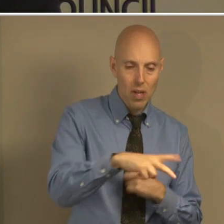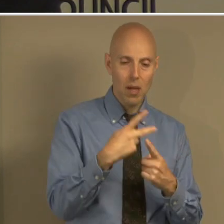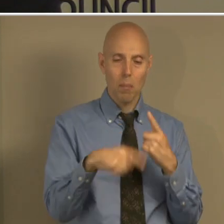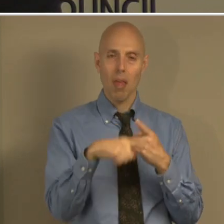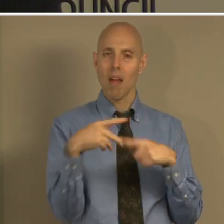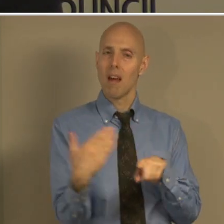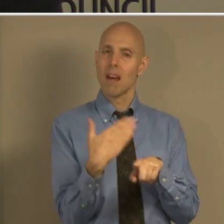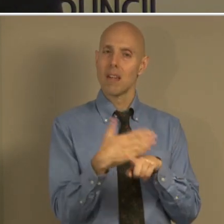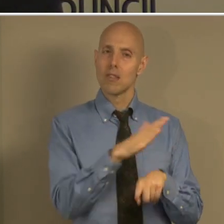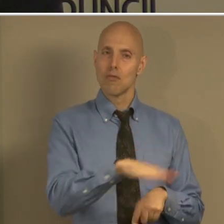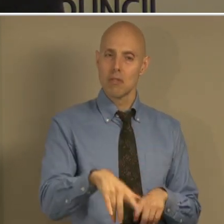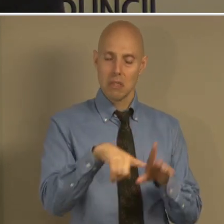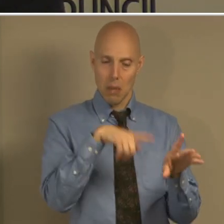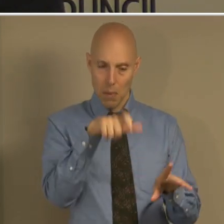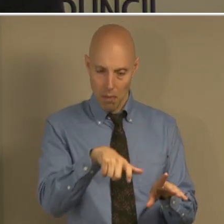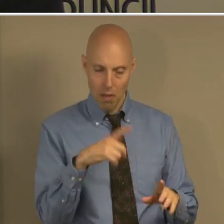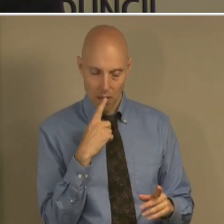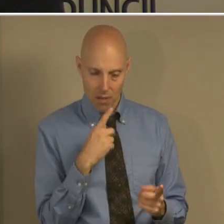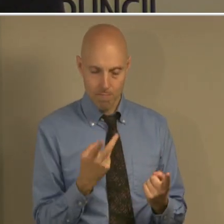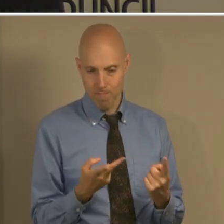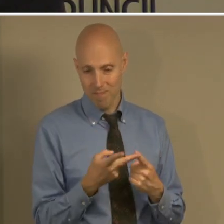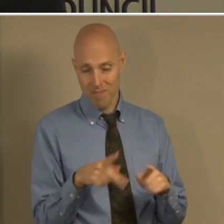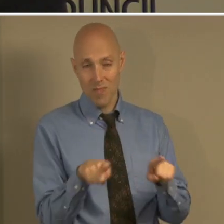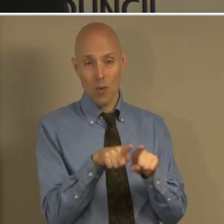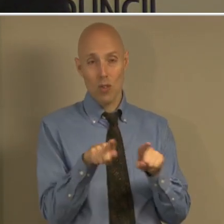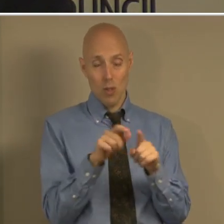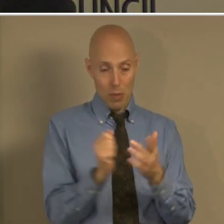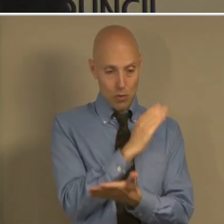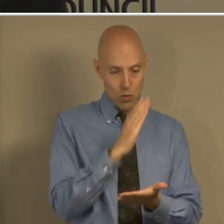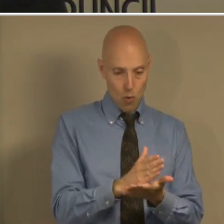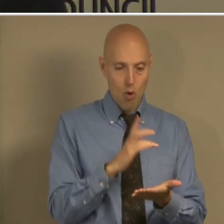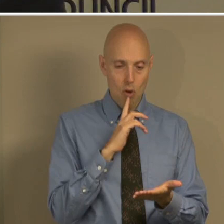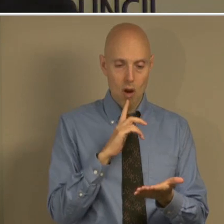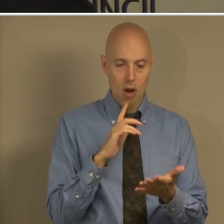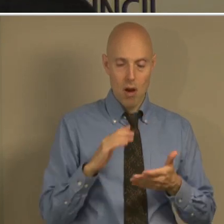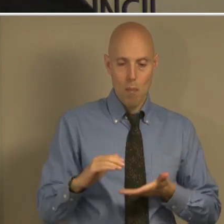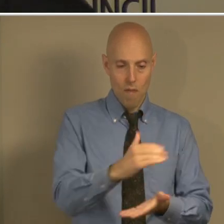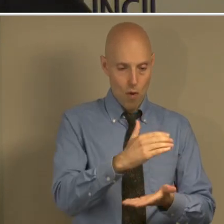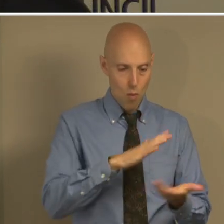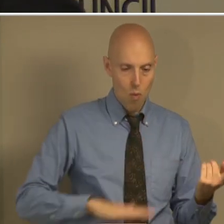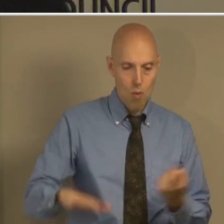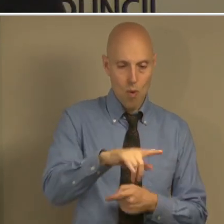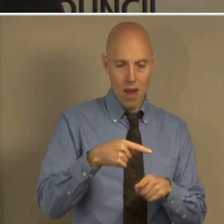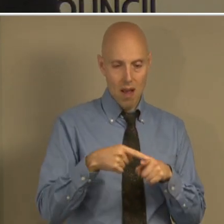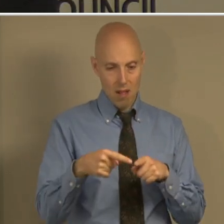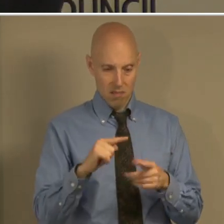And in order to make sure that we have an NPO portfolio that reaches the whole country and reflects excellence.